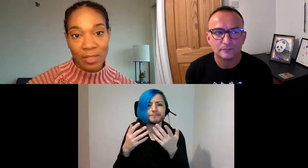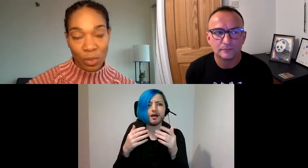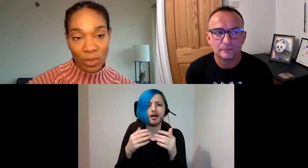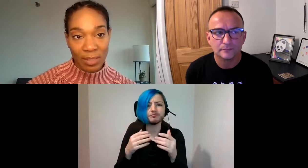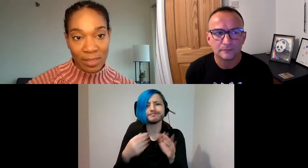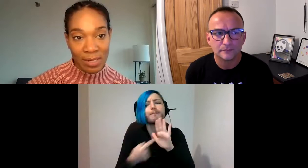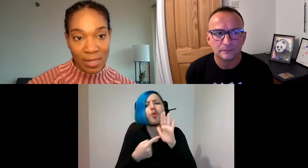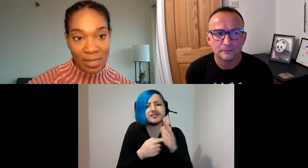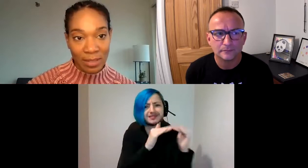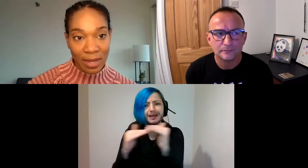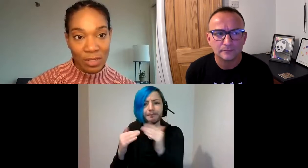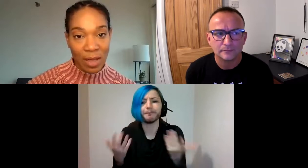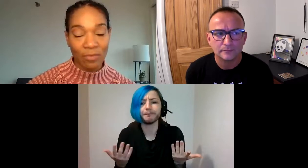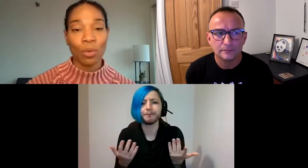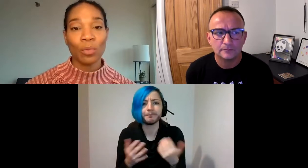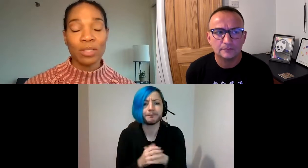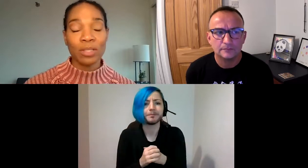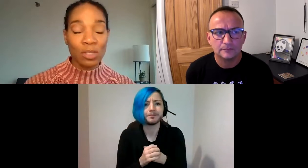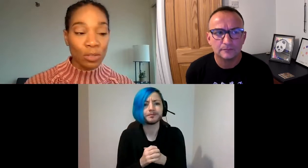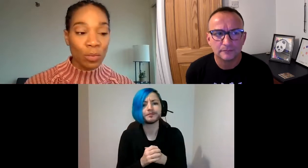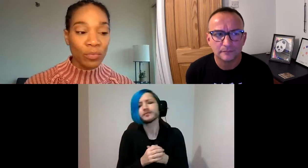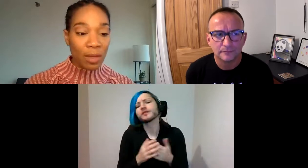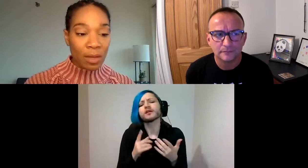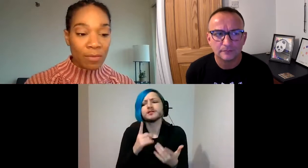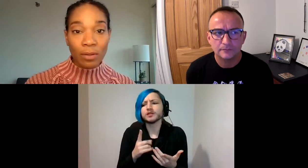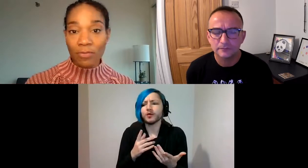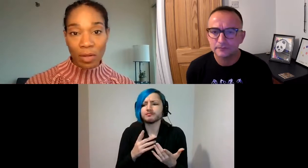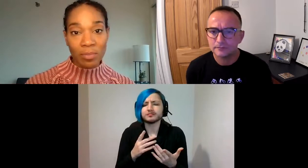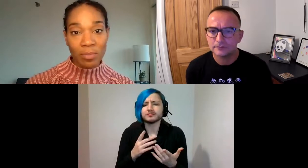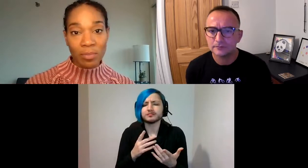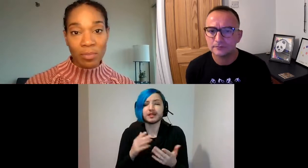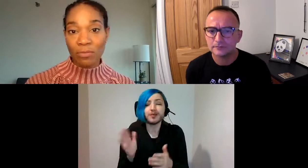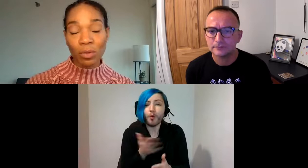their identity and not suppress themselves to one idea